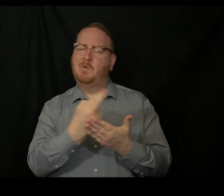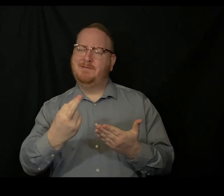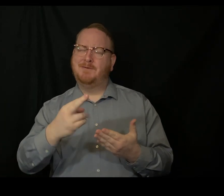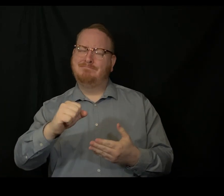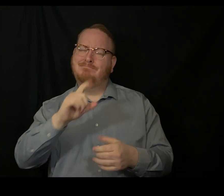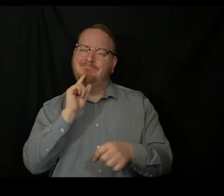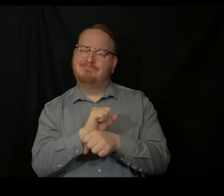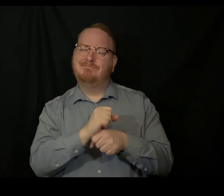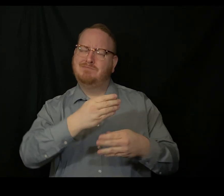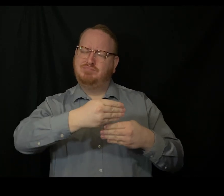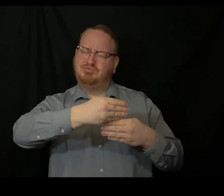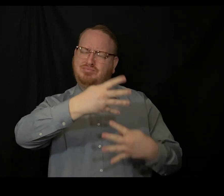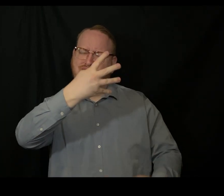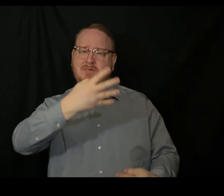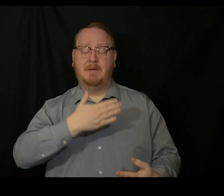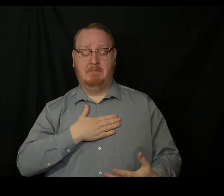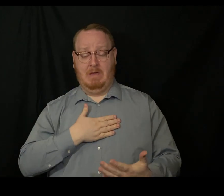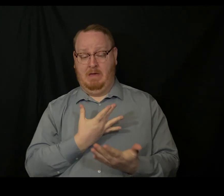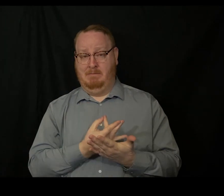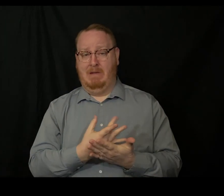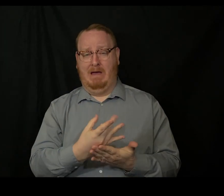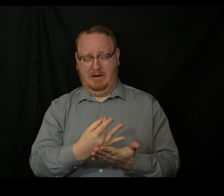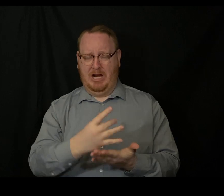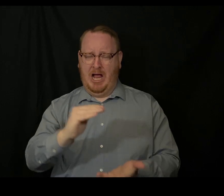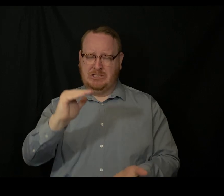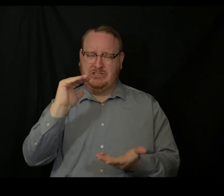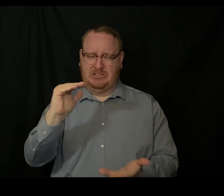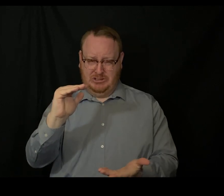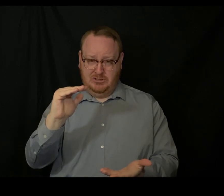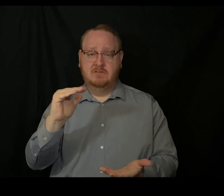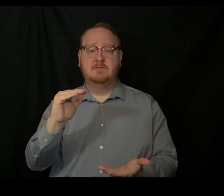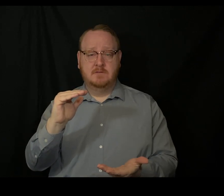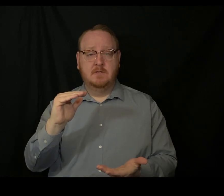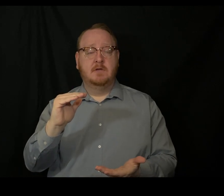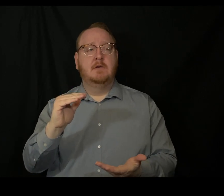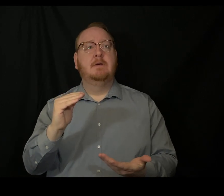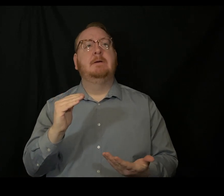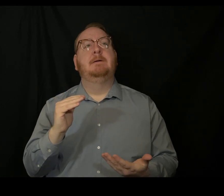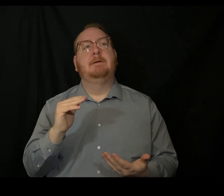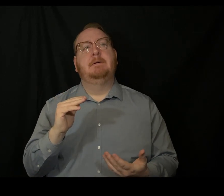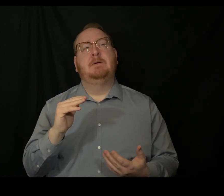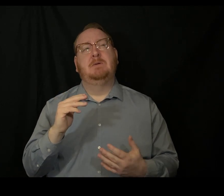literally have like a binder like this.So to pick the top few